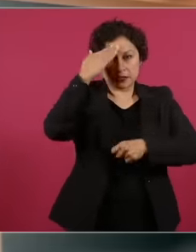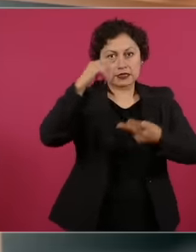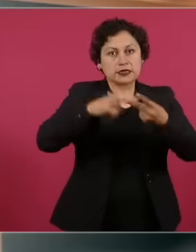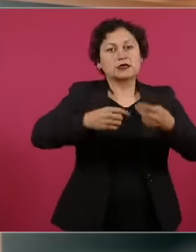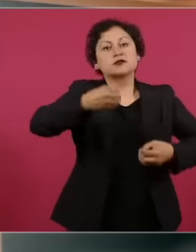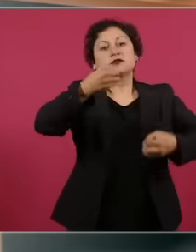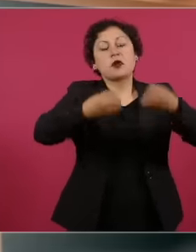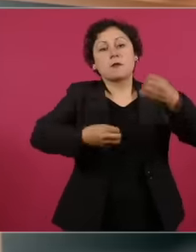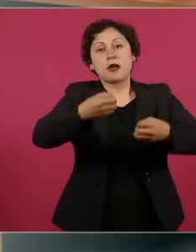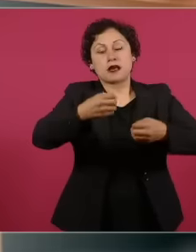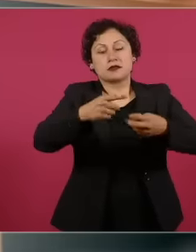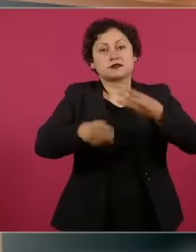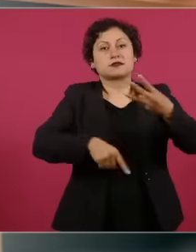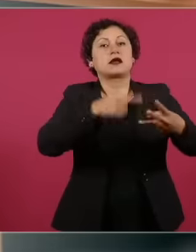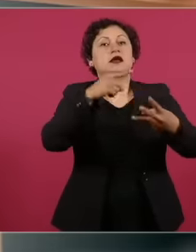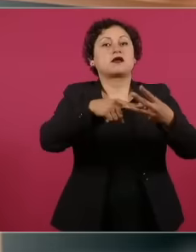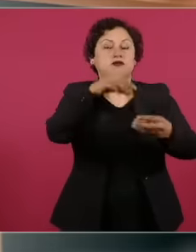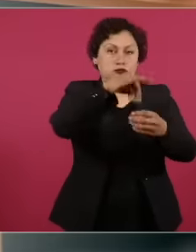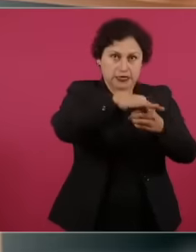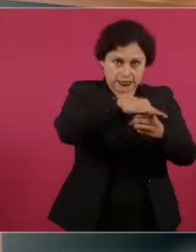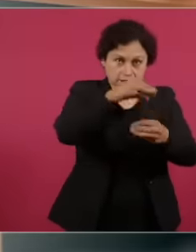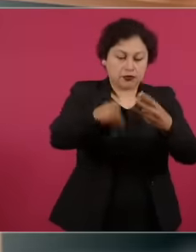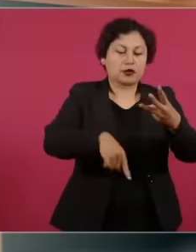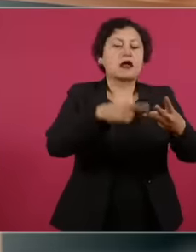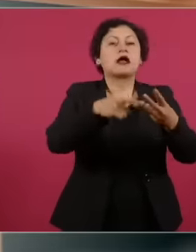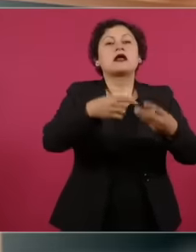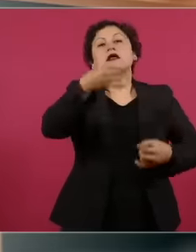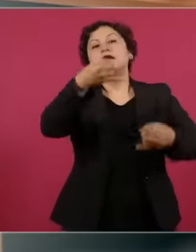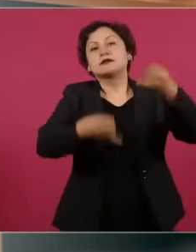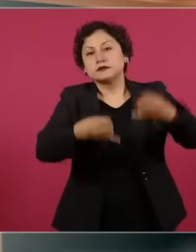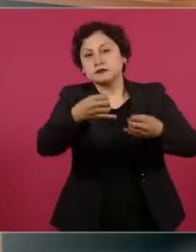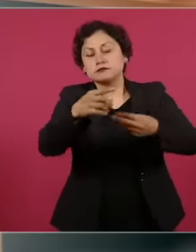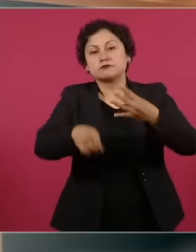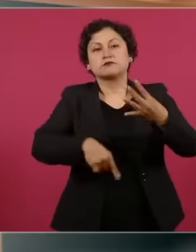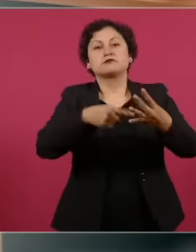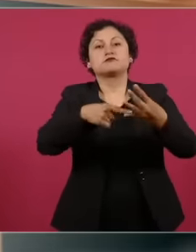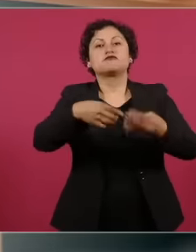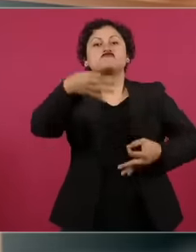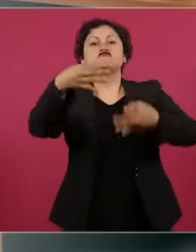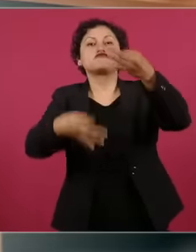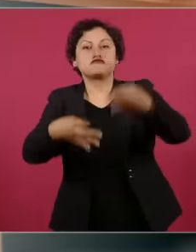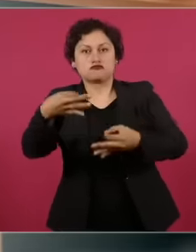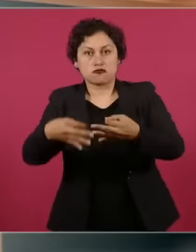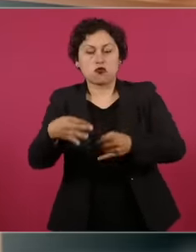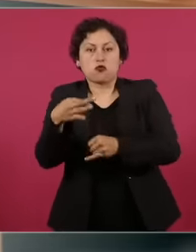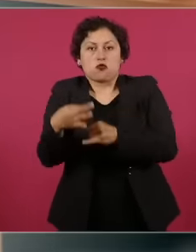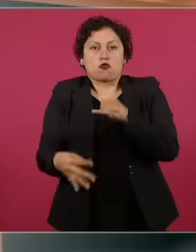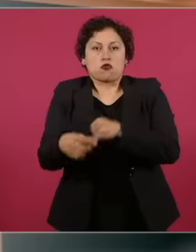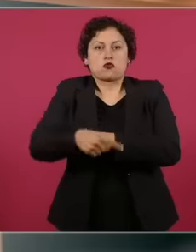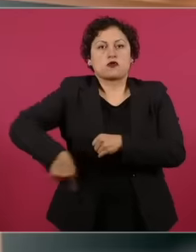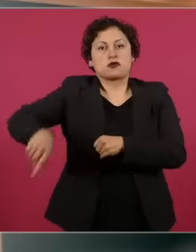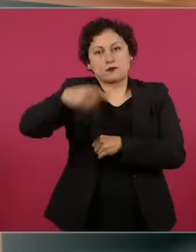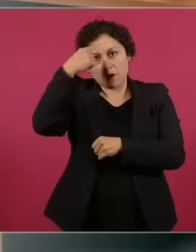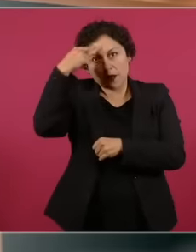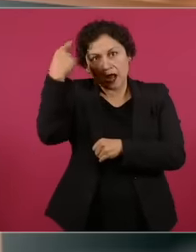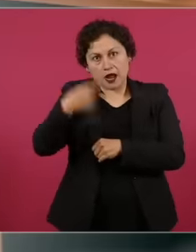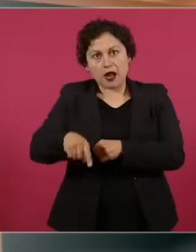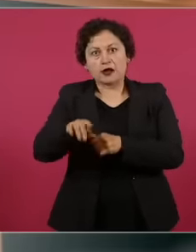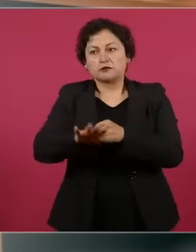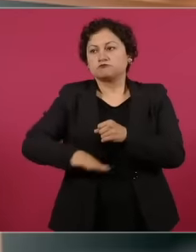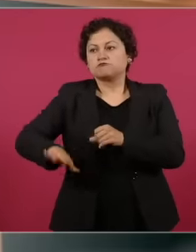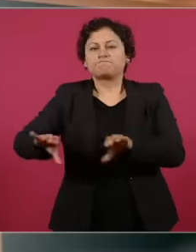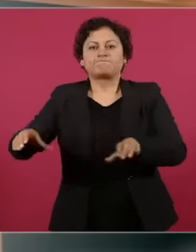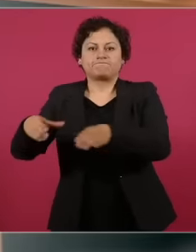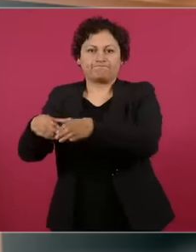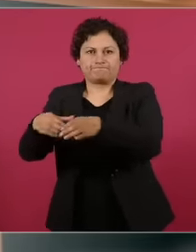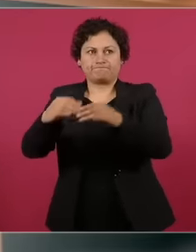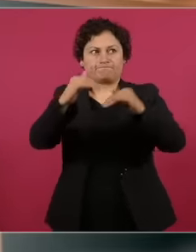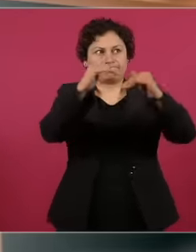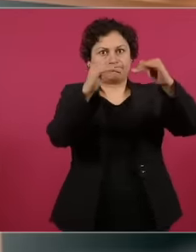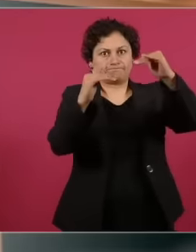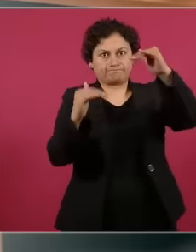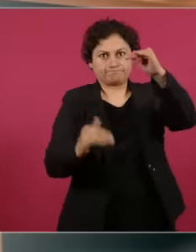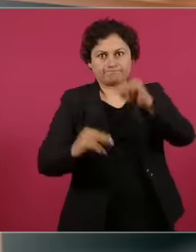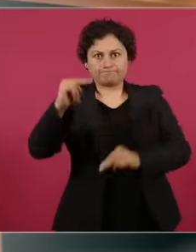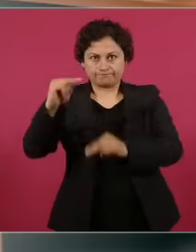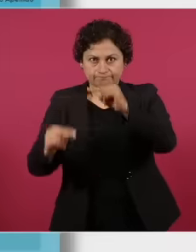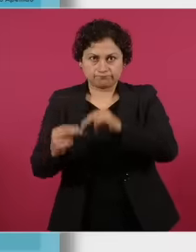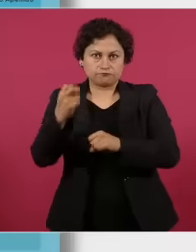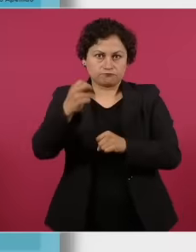disciplinary courts and two for the case of magistrates and judges ahead once There is this selection,